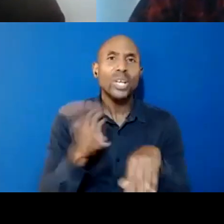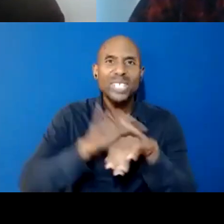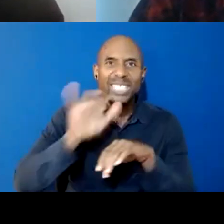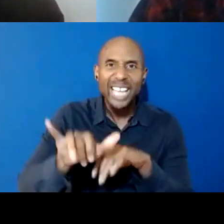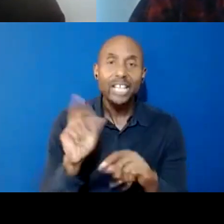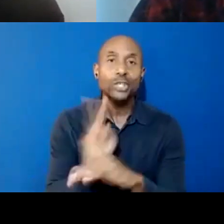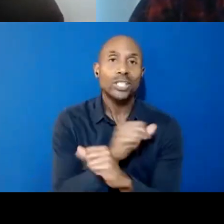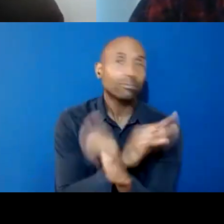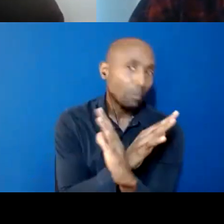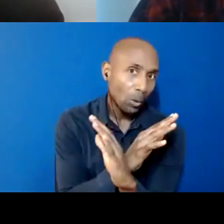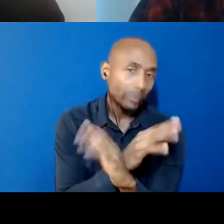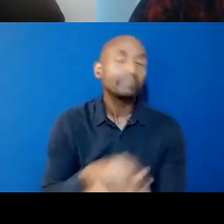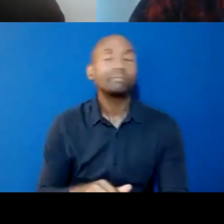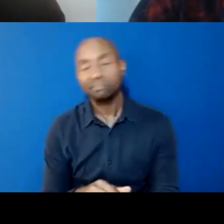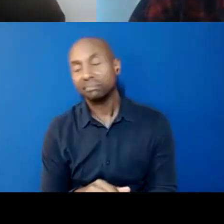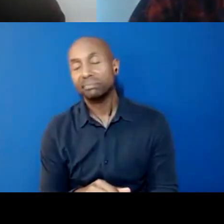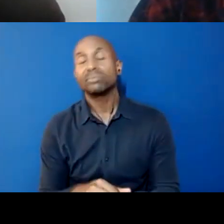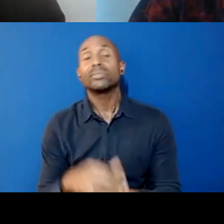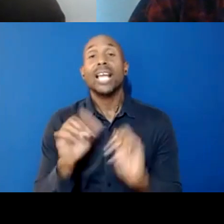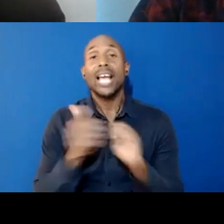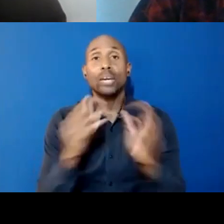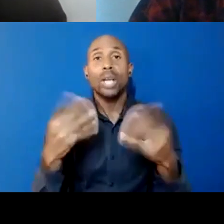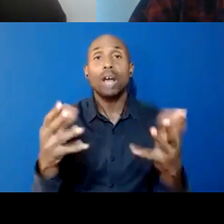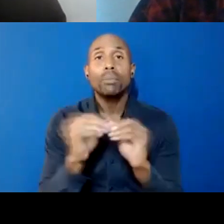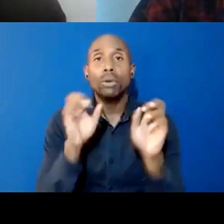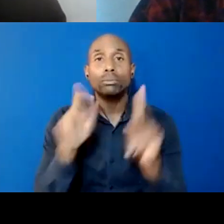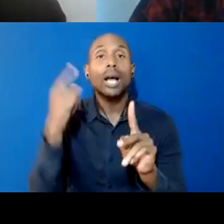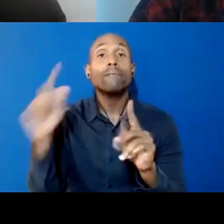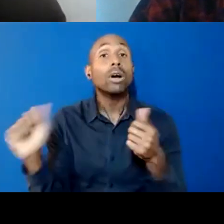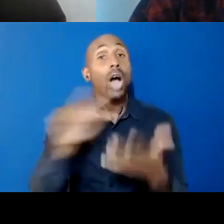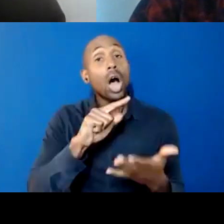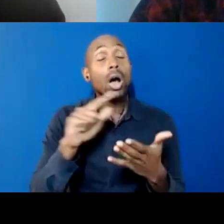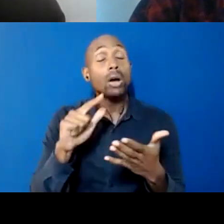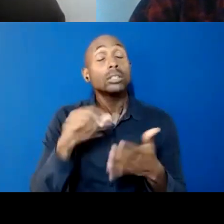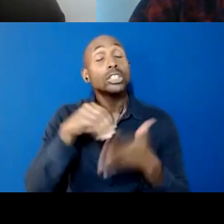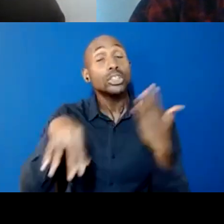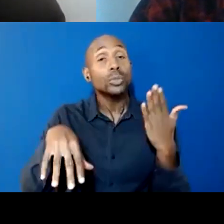that and offer more opportunities for all students to learn virtually when it will still